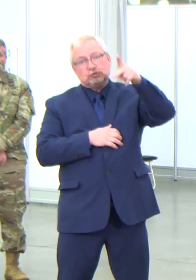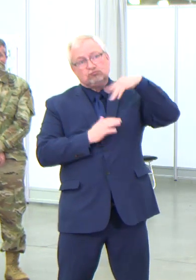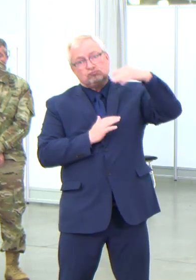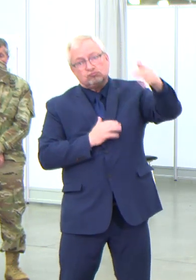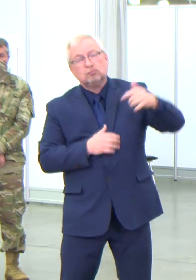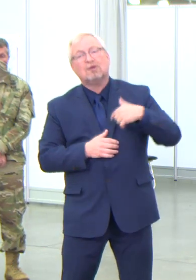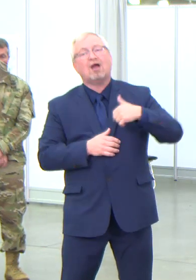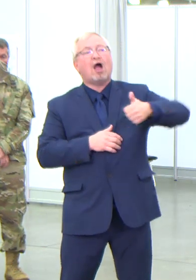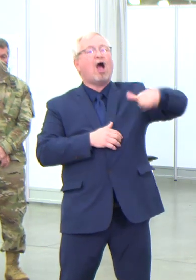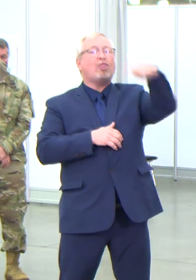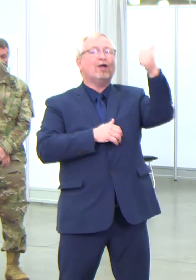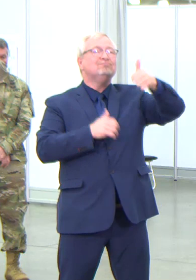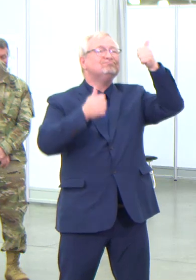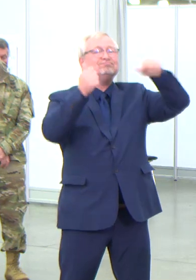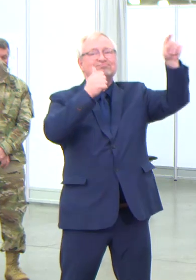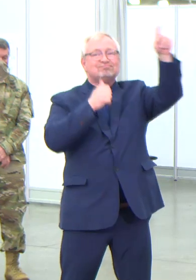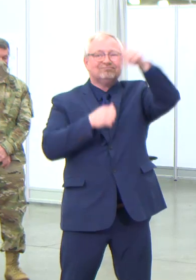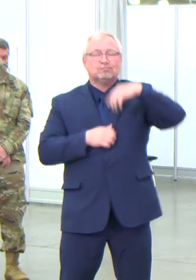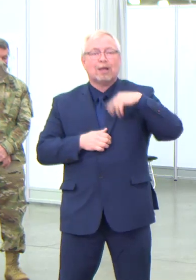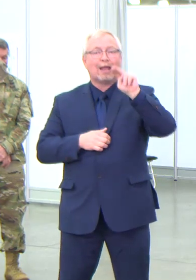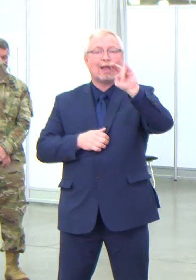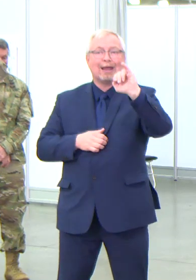But in calls with the President, the vice president,